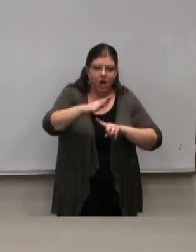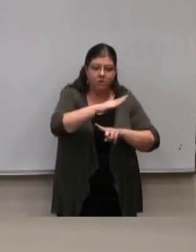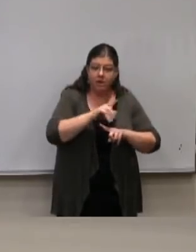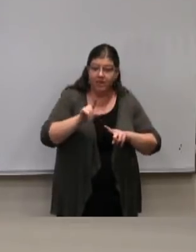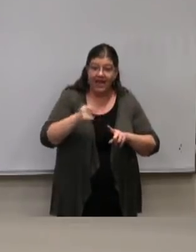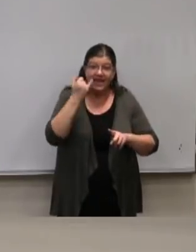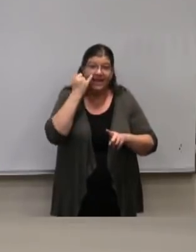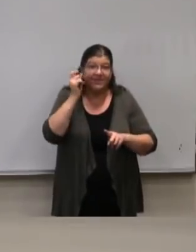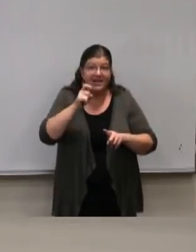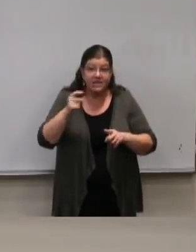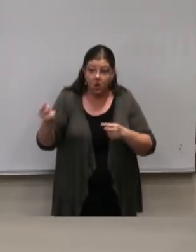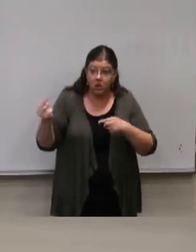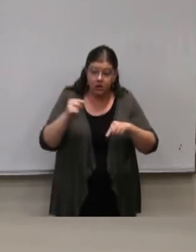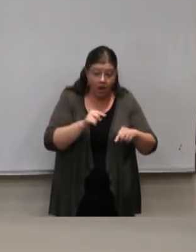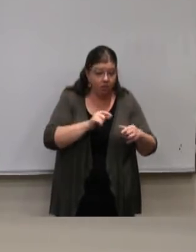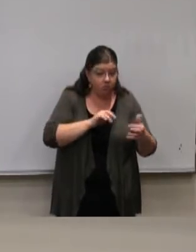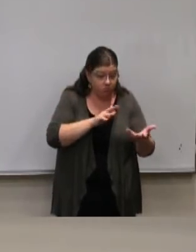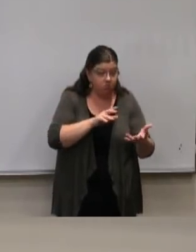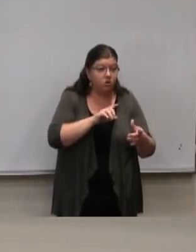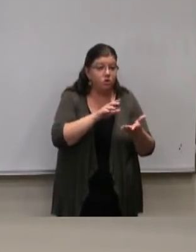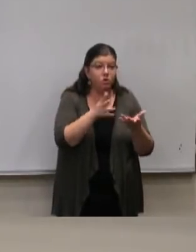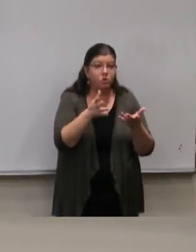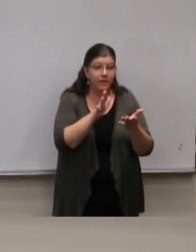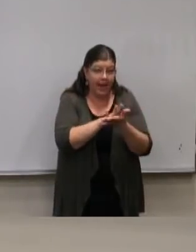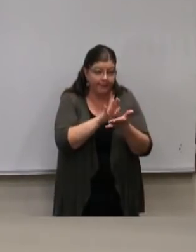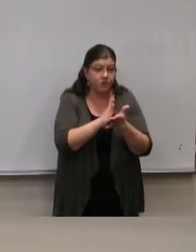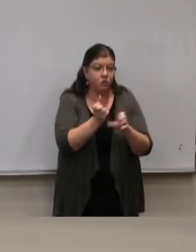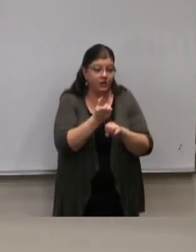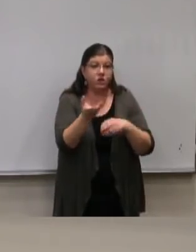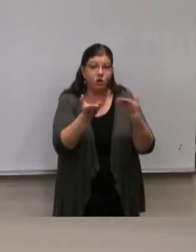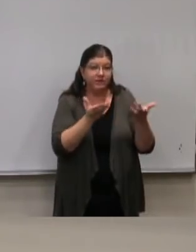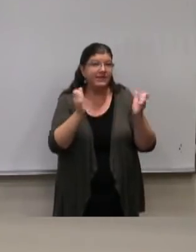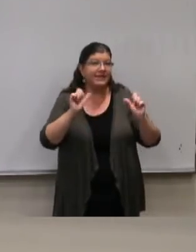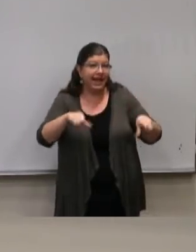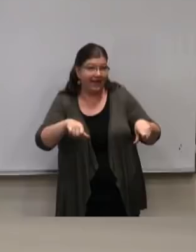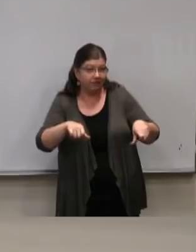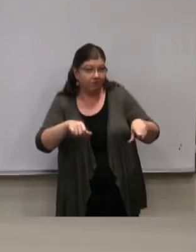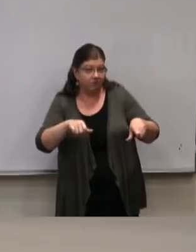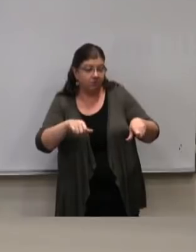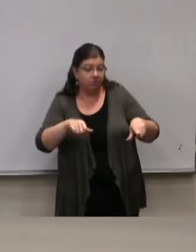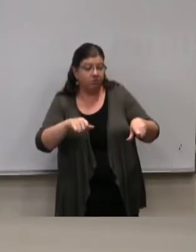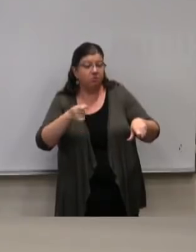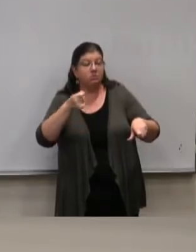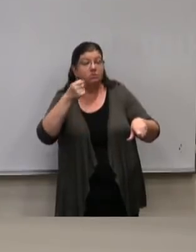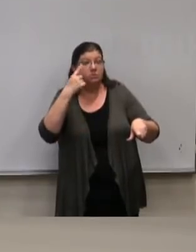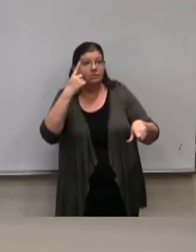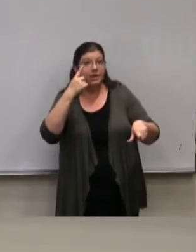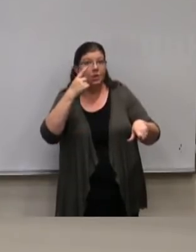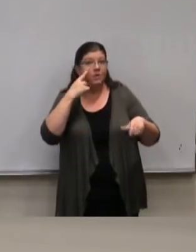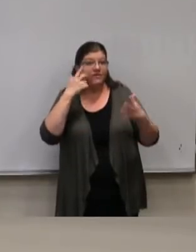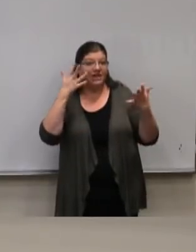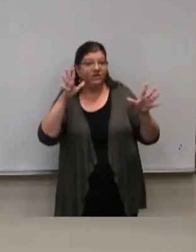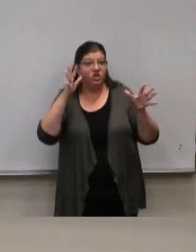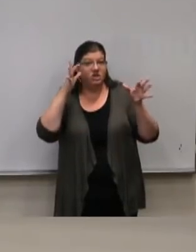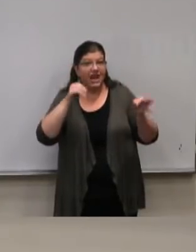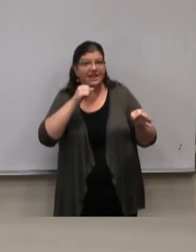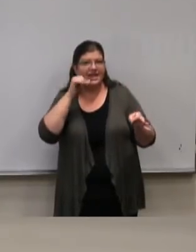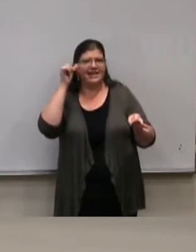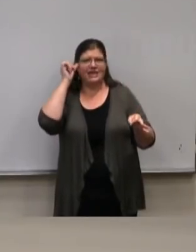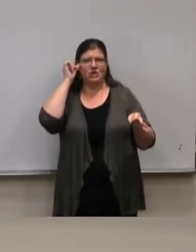necessary access, services on campus. That's not something we could have decided yesterday or it's not something we can decide today,